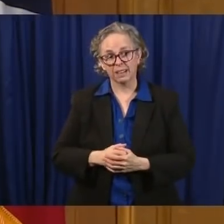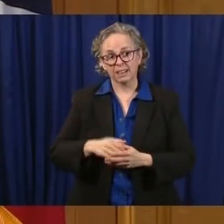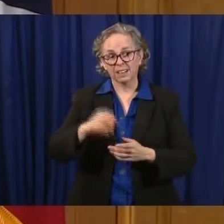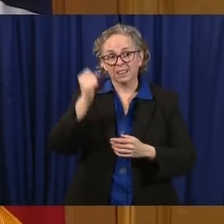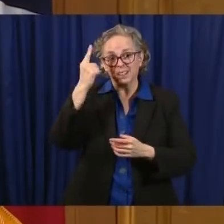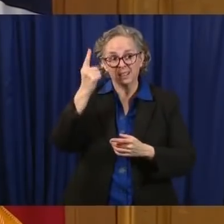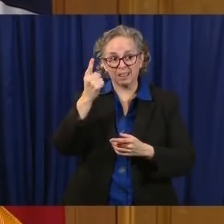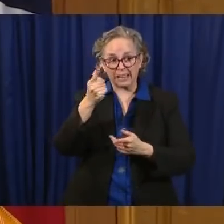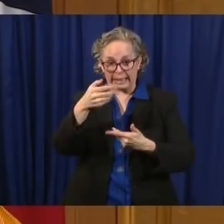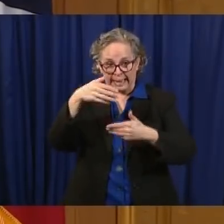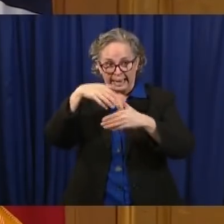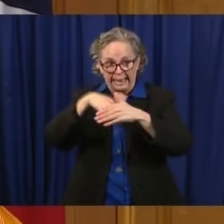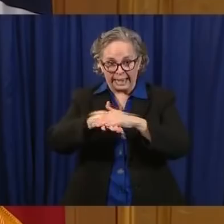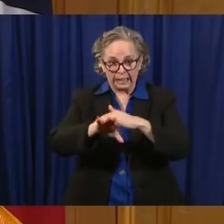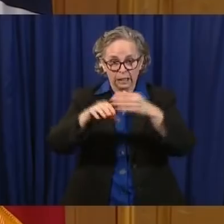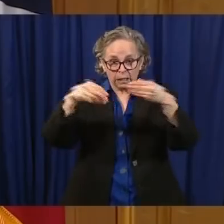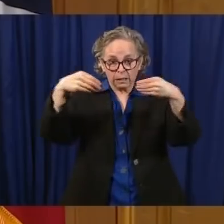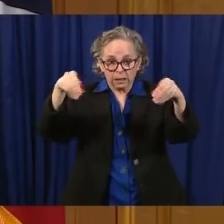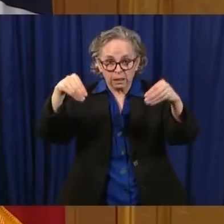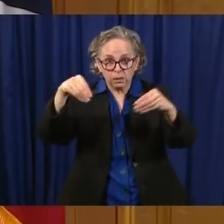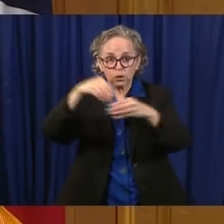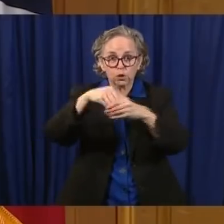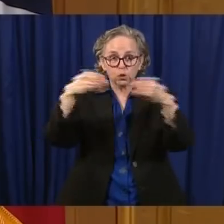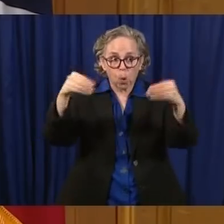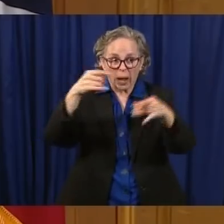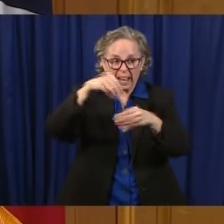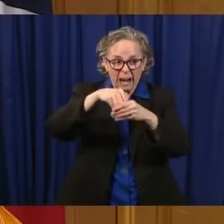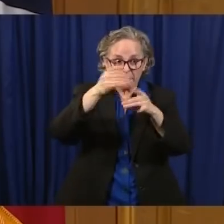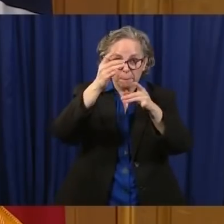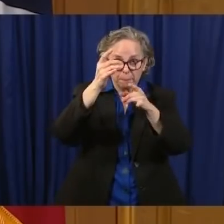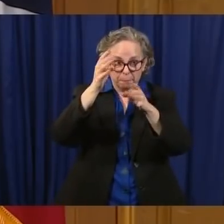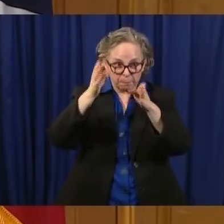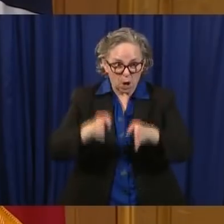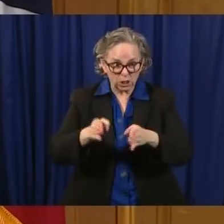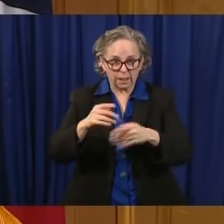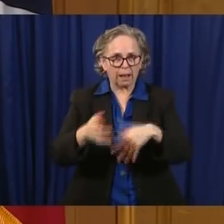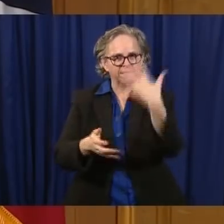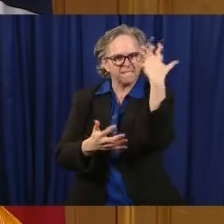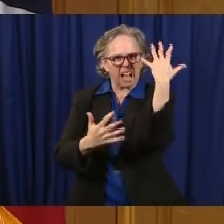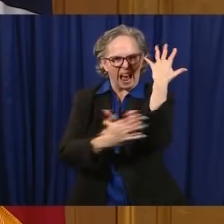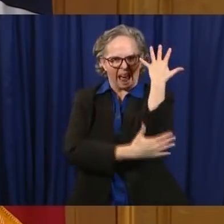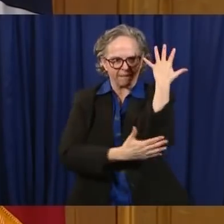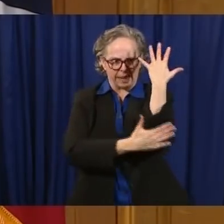SPREAD OF COVID-19, WE ARE ISSUING THE FOLLOWING ORDER, THE IN PERSON SALE OF LIQUOR IN